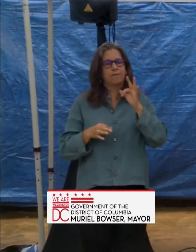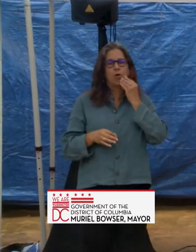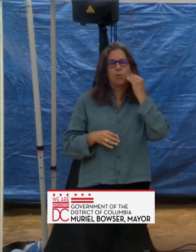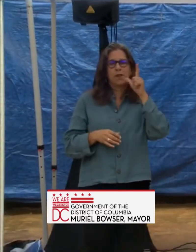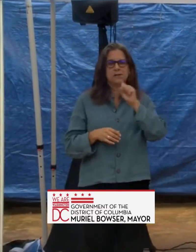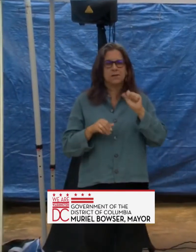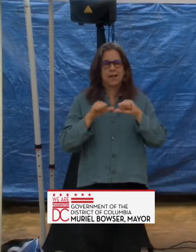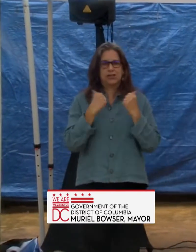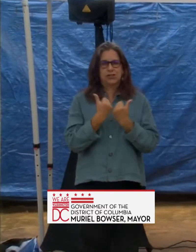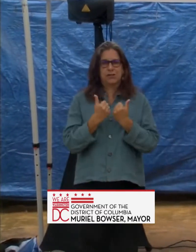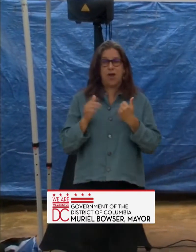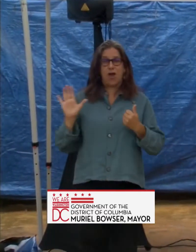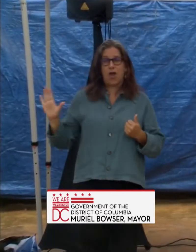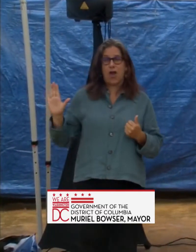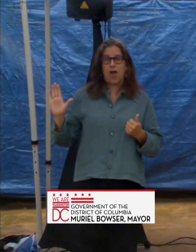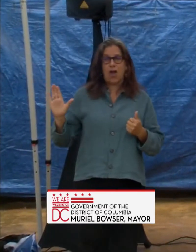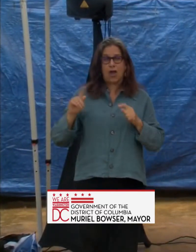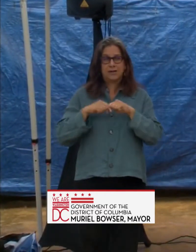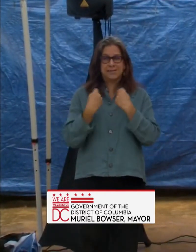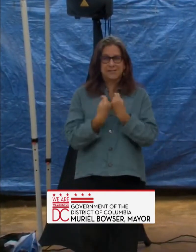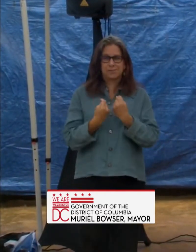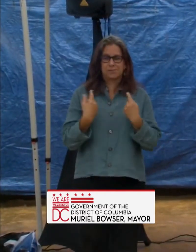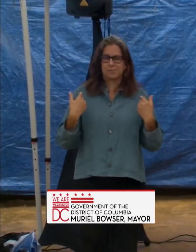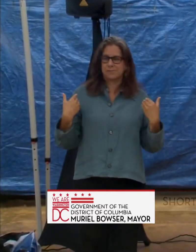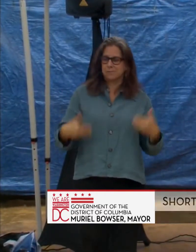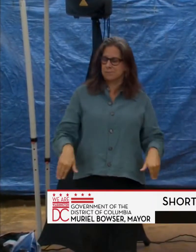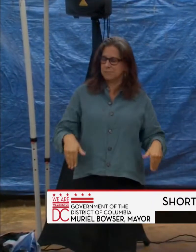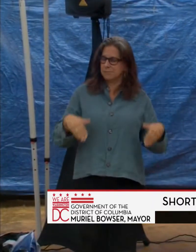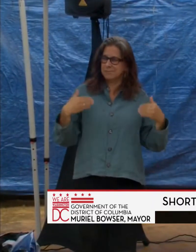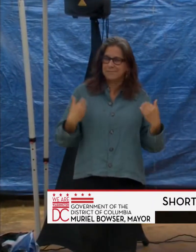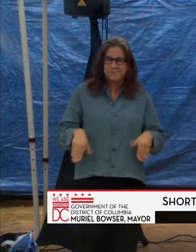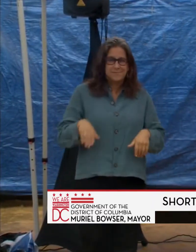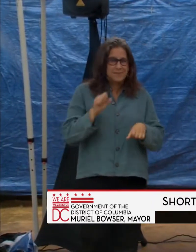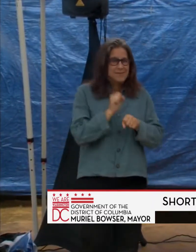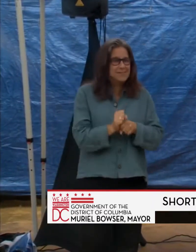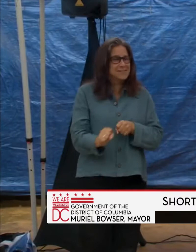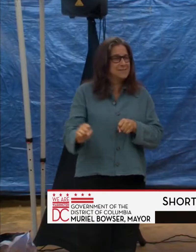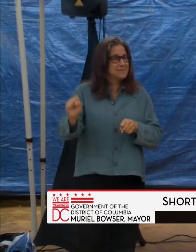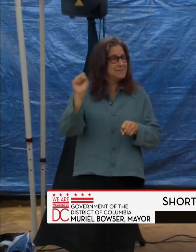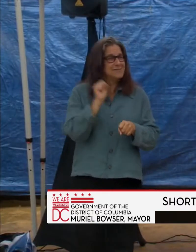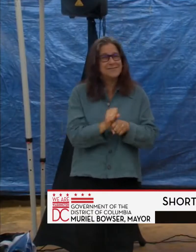HER TEAM HAS BEEN WORKING ON OUR PLAN AND TRANSFORMING OUR SYSTEM.